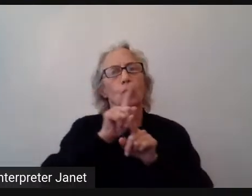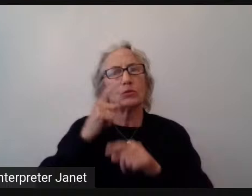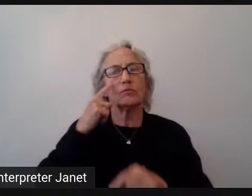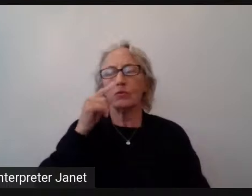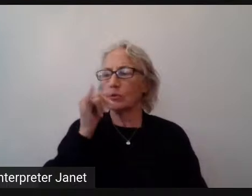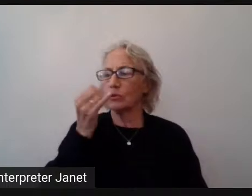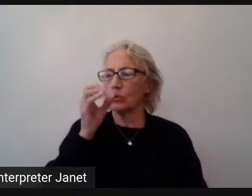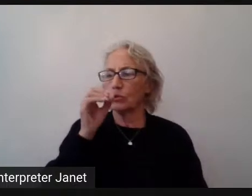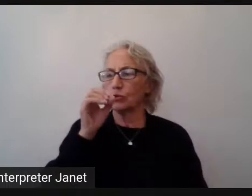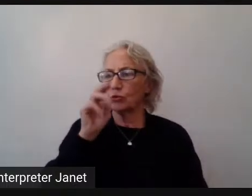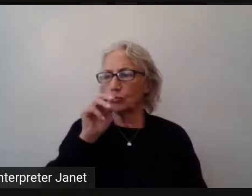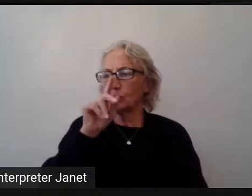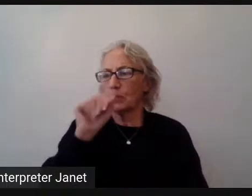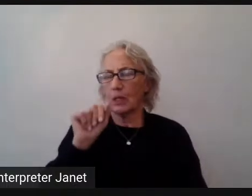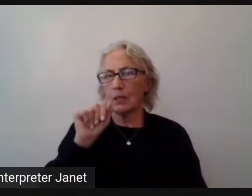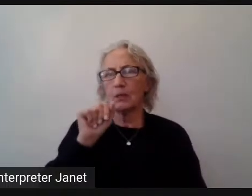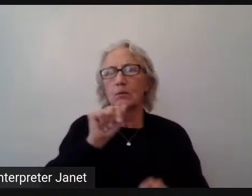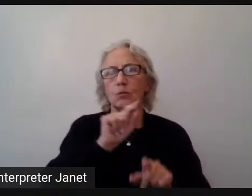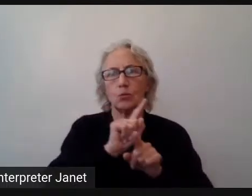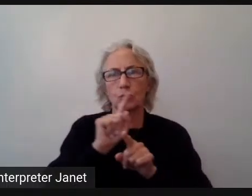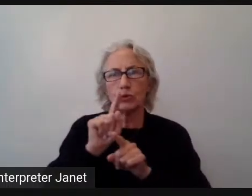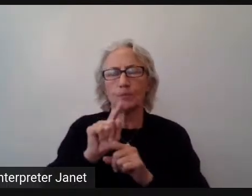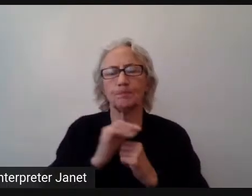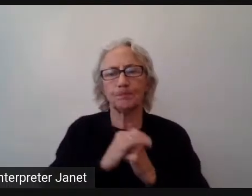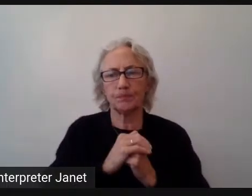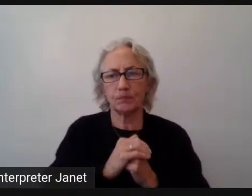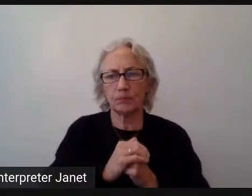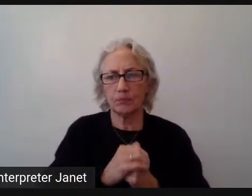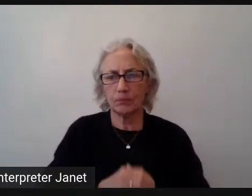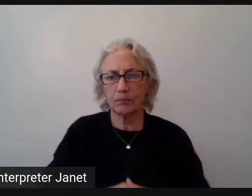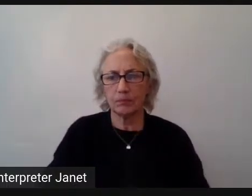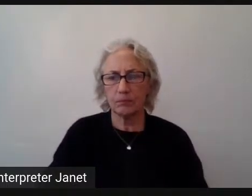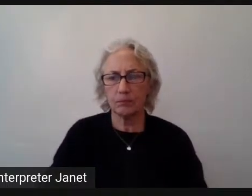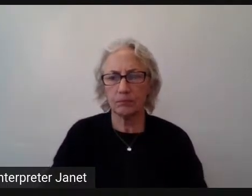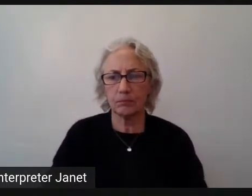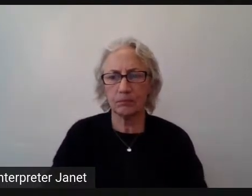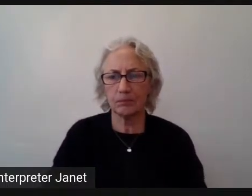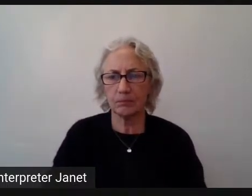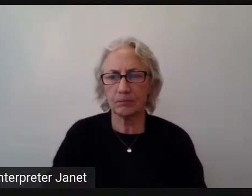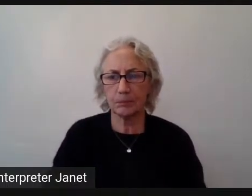can demand for everyone in the future and obviously for Joomla.